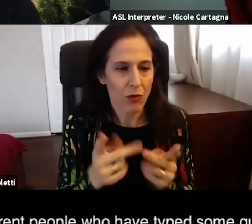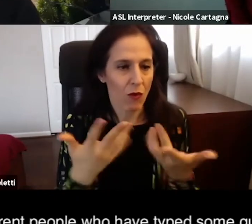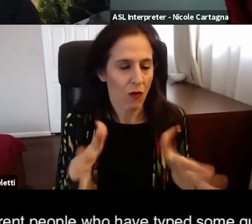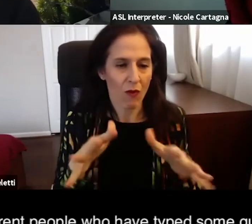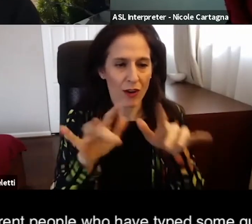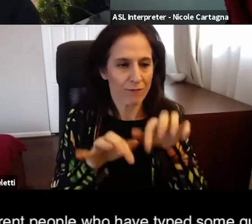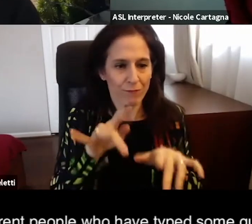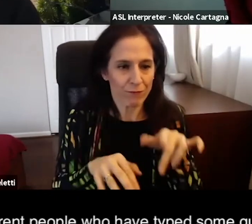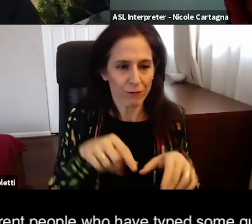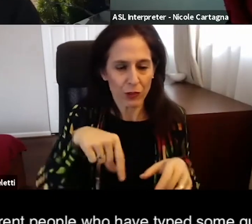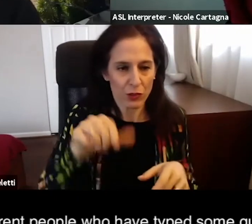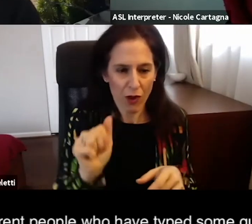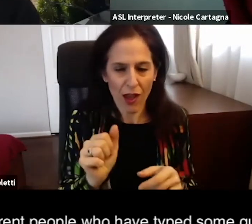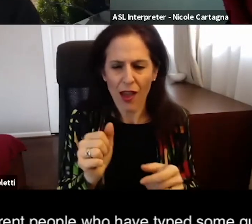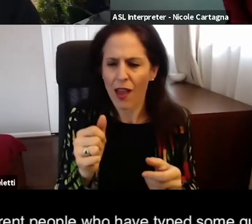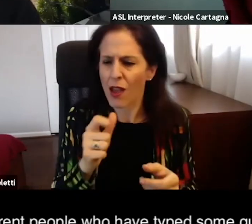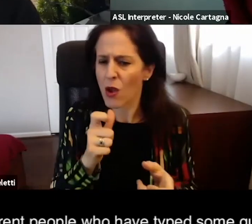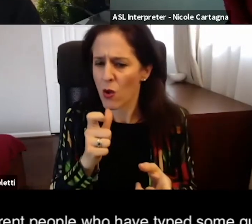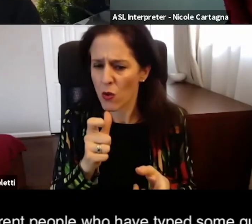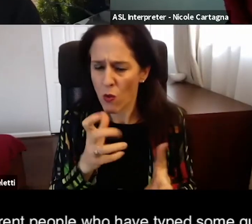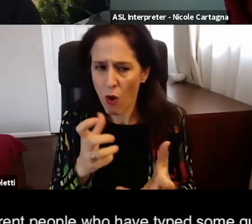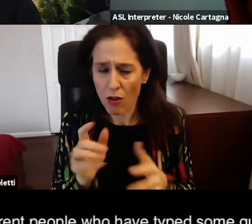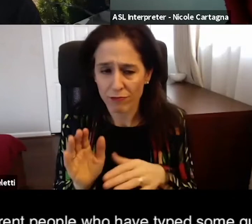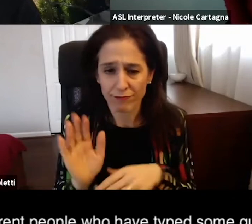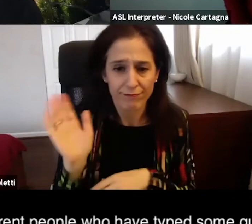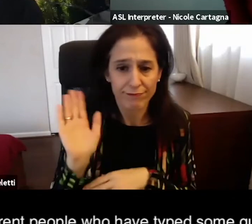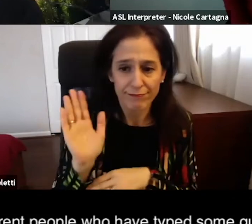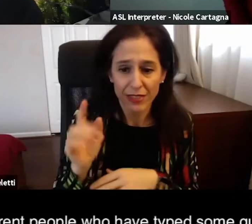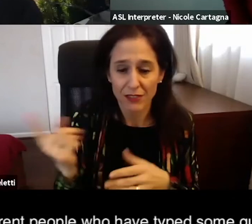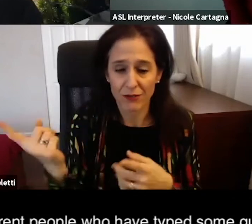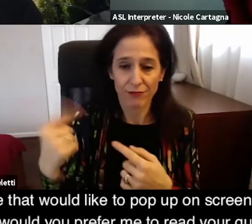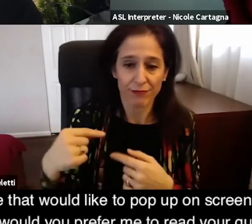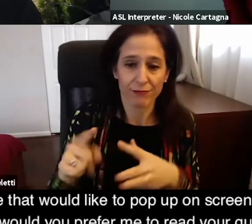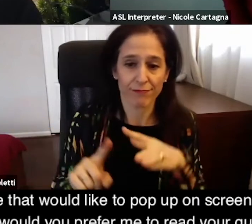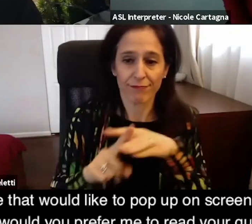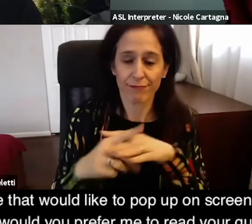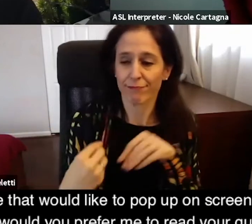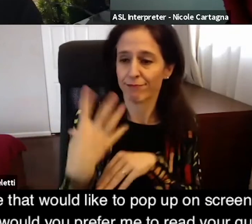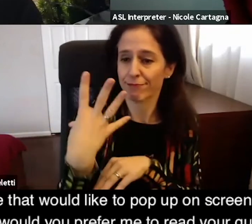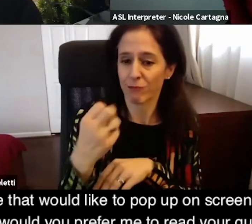so i see a bunch of different people who have typed some questions in the q a is there anyone who would like to